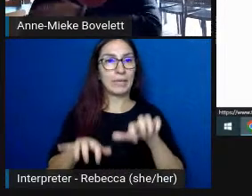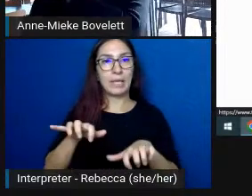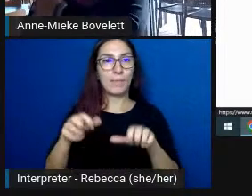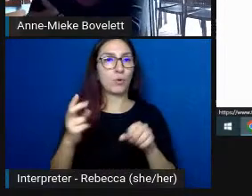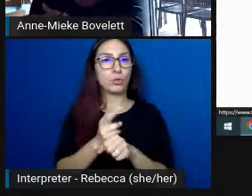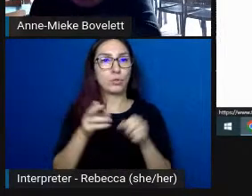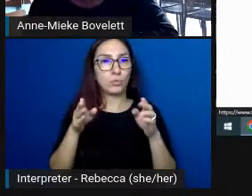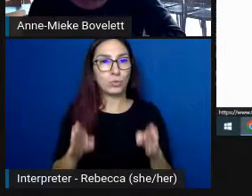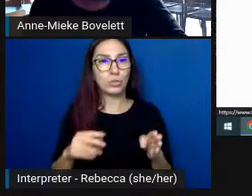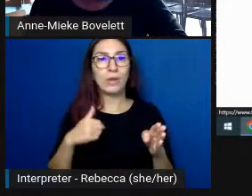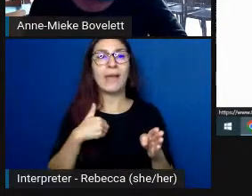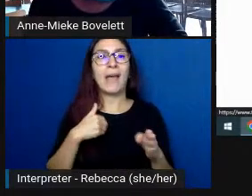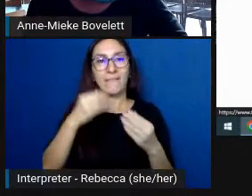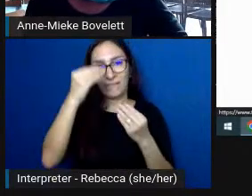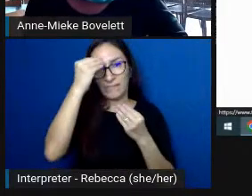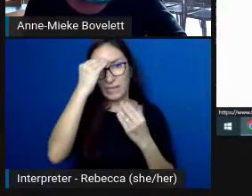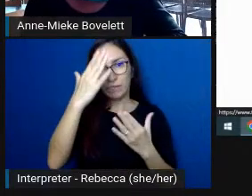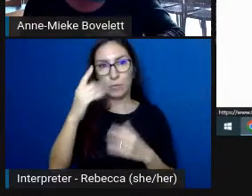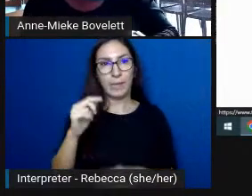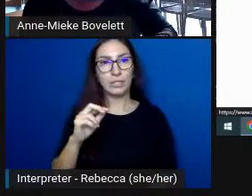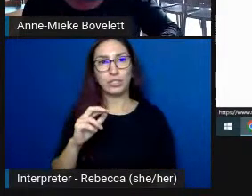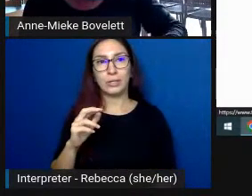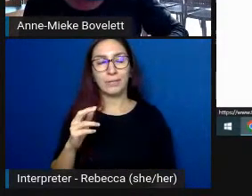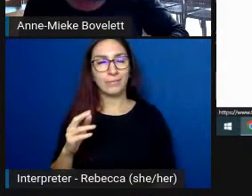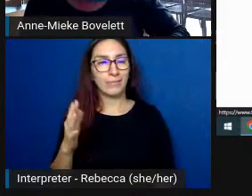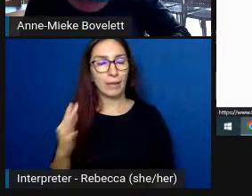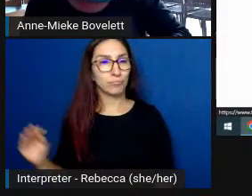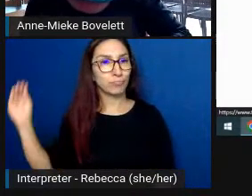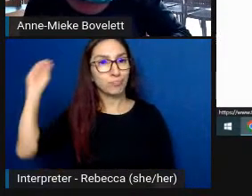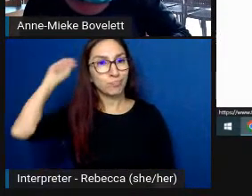Even for me as a part